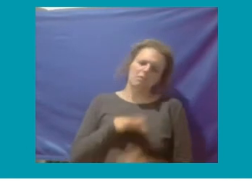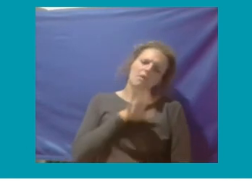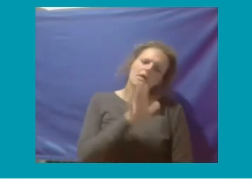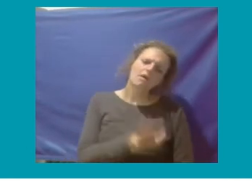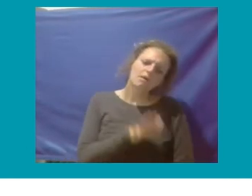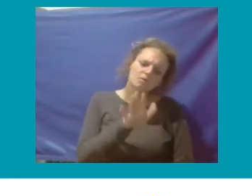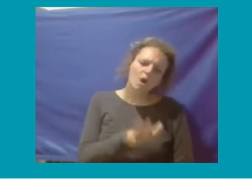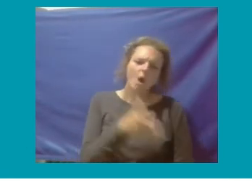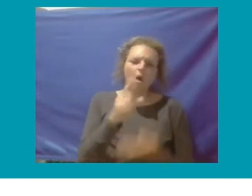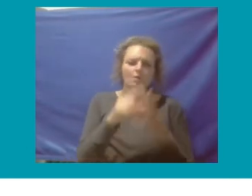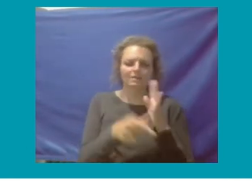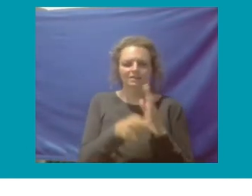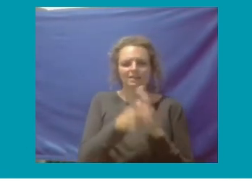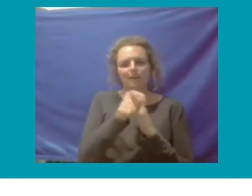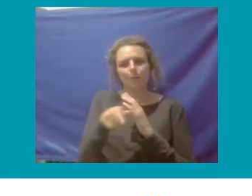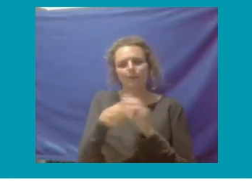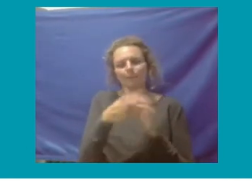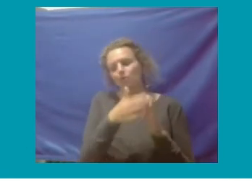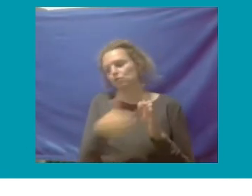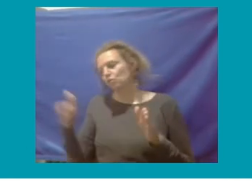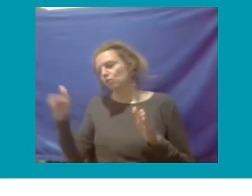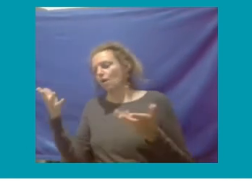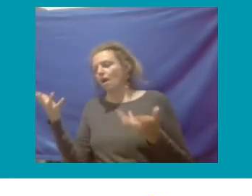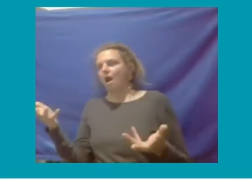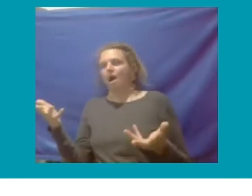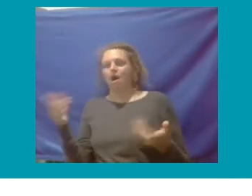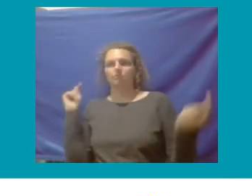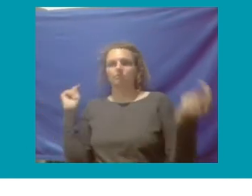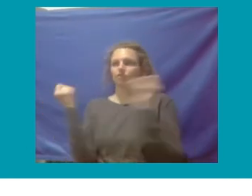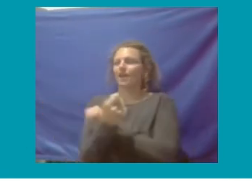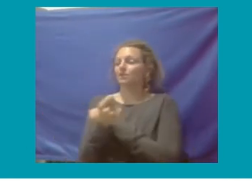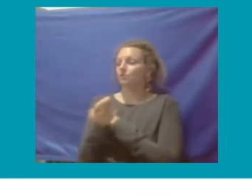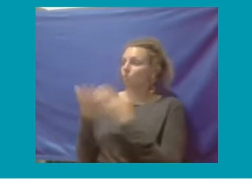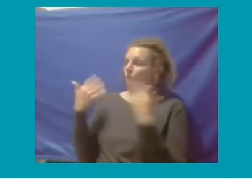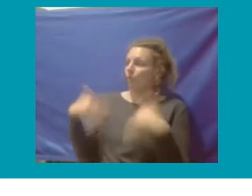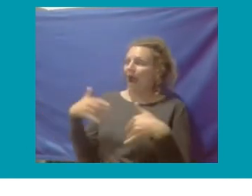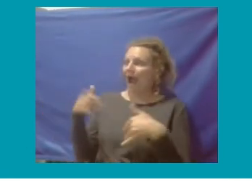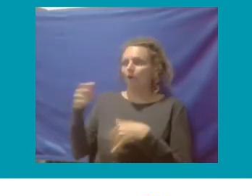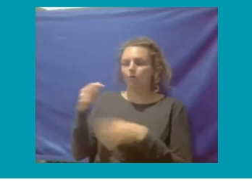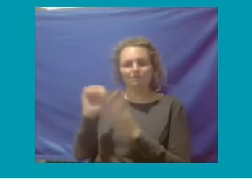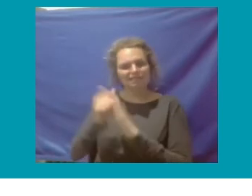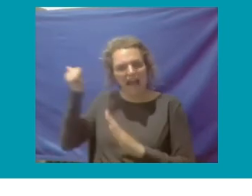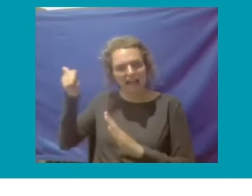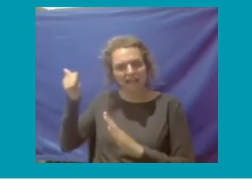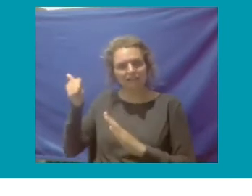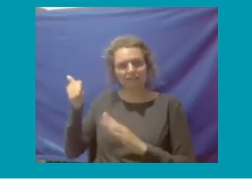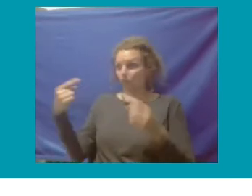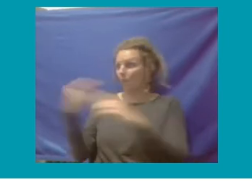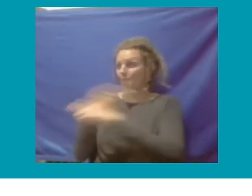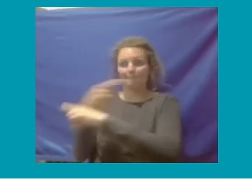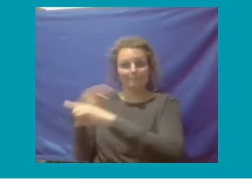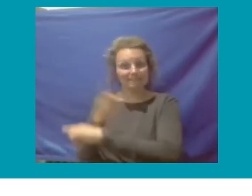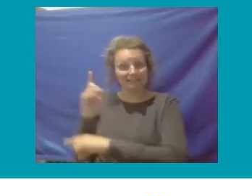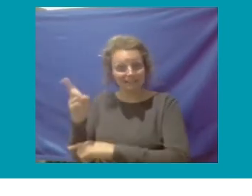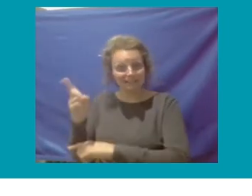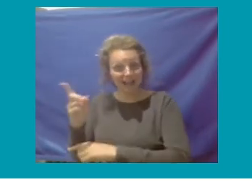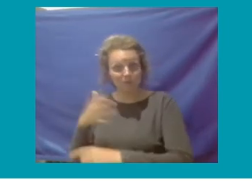Look at all that talent that we're missing out on and you know more and more. I think organisations are becoming